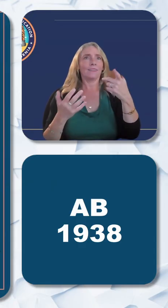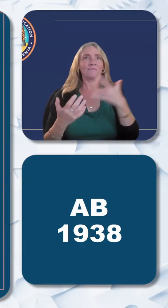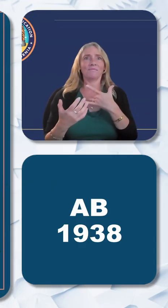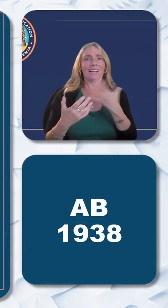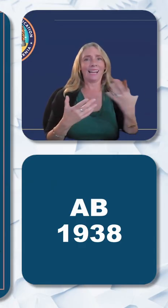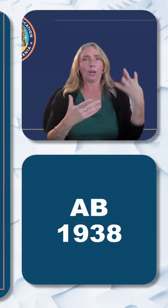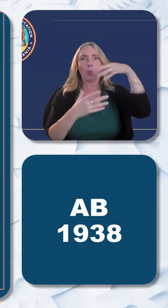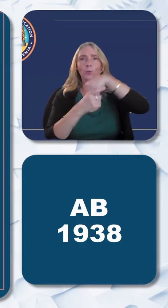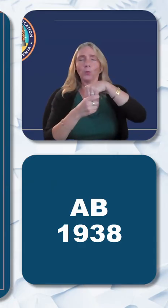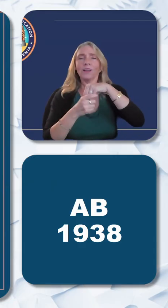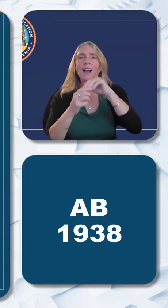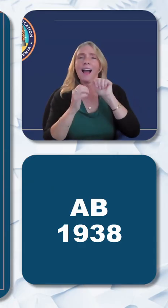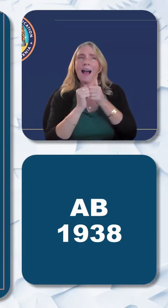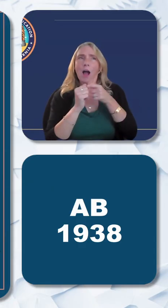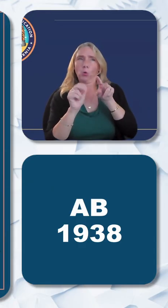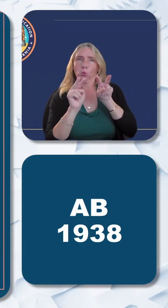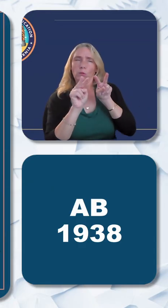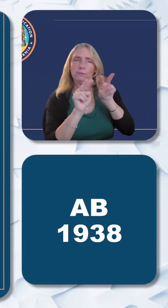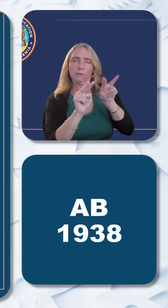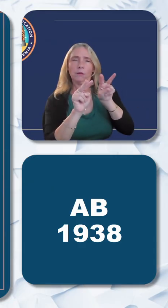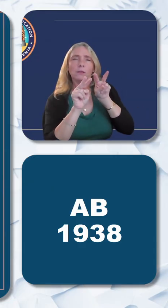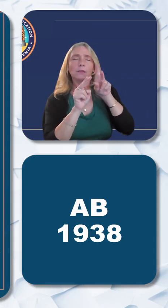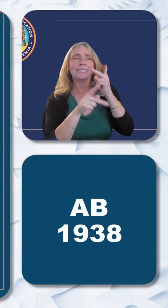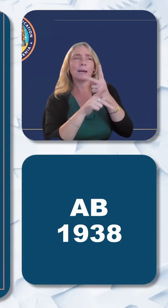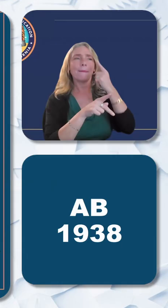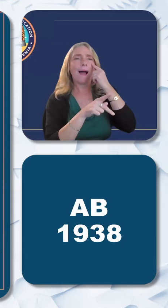Just because they're physically there in the same room doesn't necessarily mean they feel